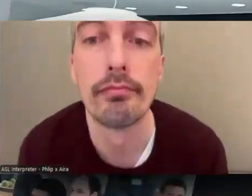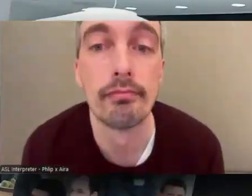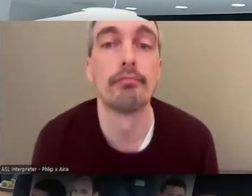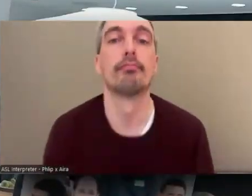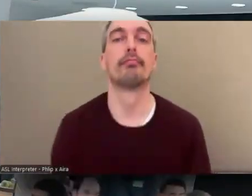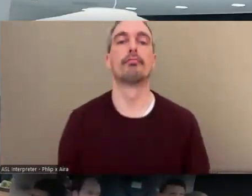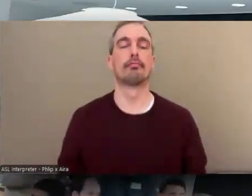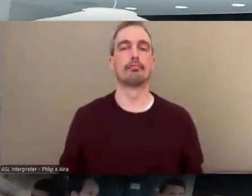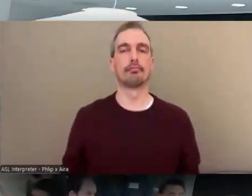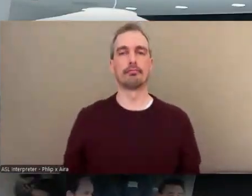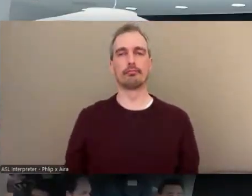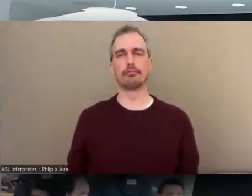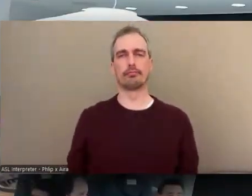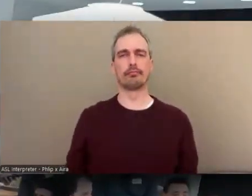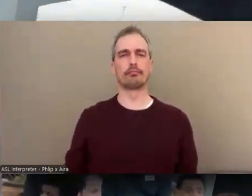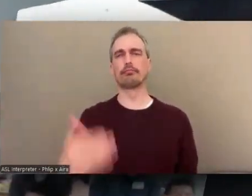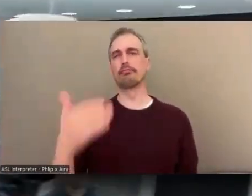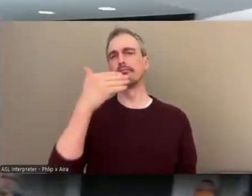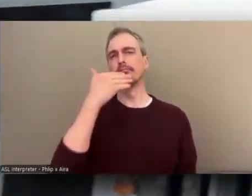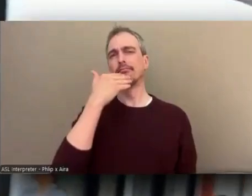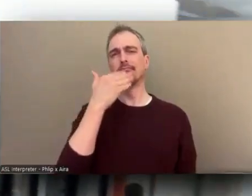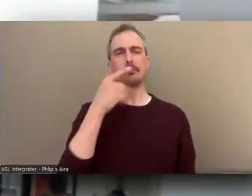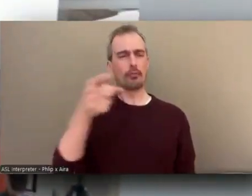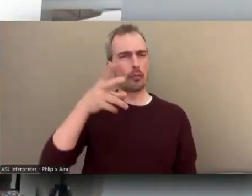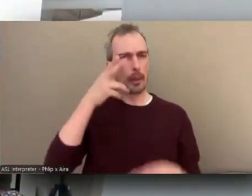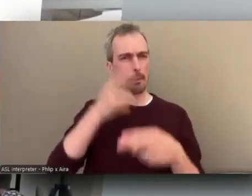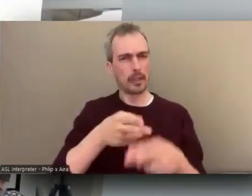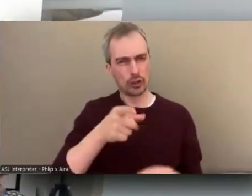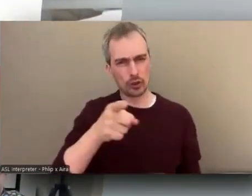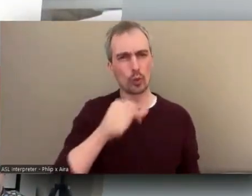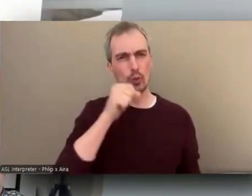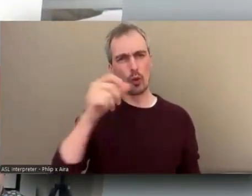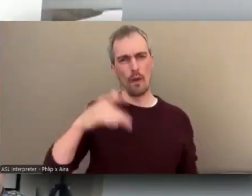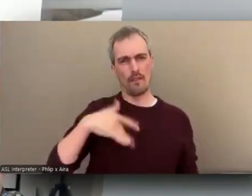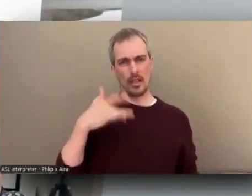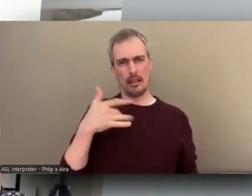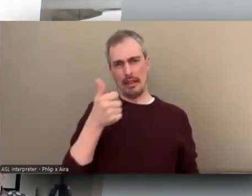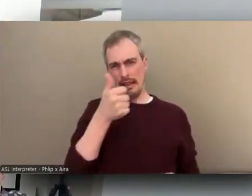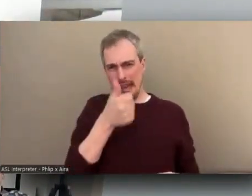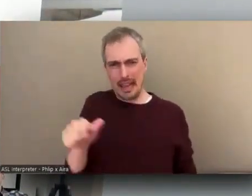You mentioned that you don't feel like any of the QA folks that do